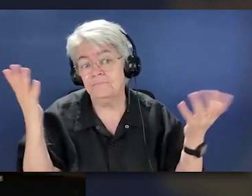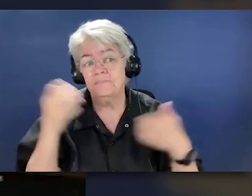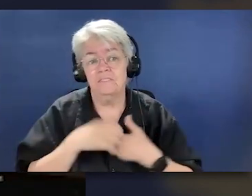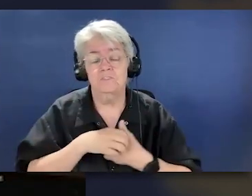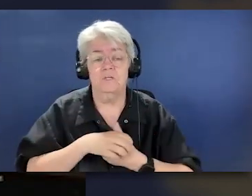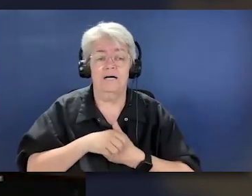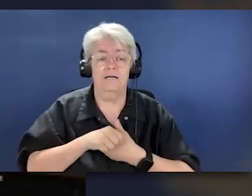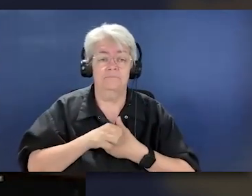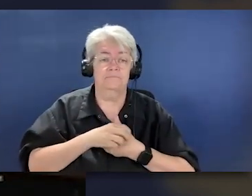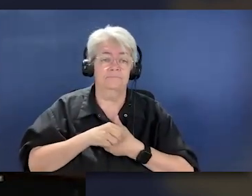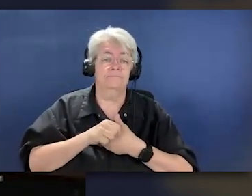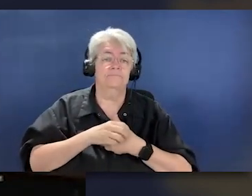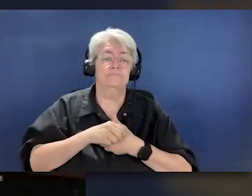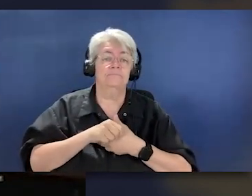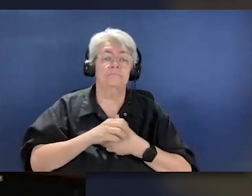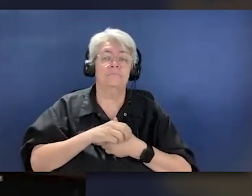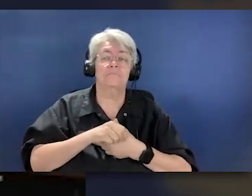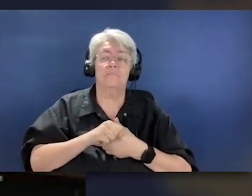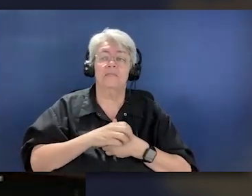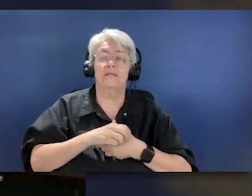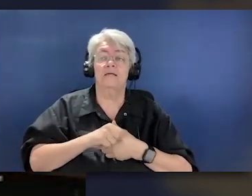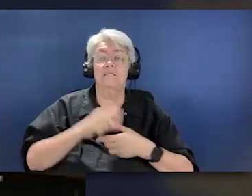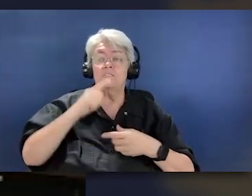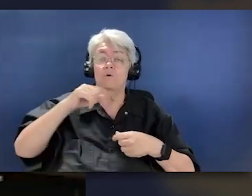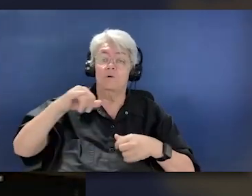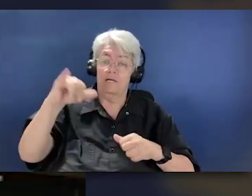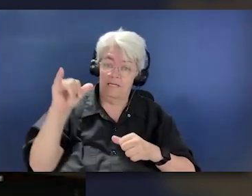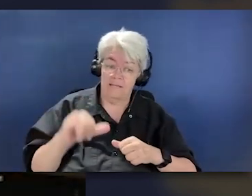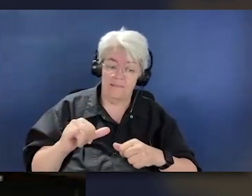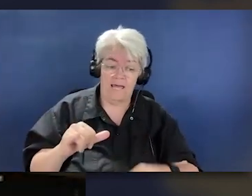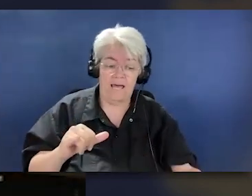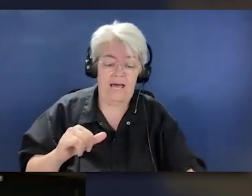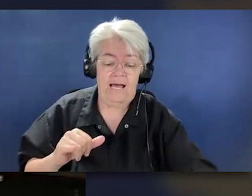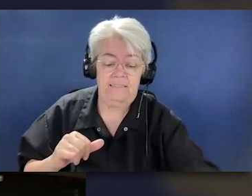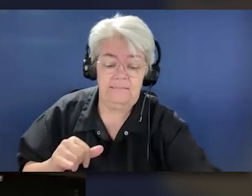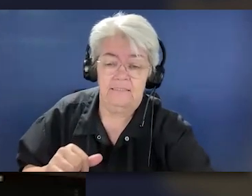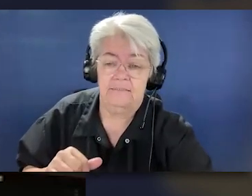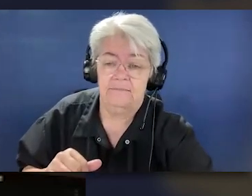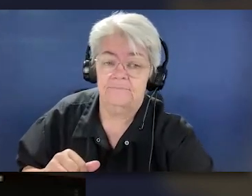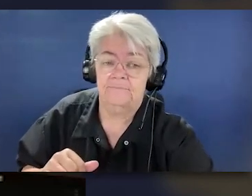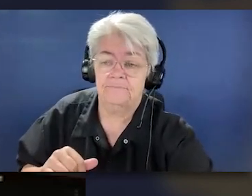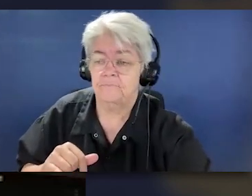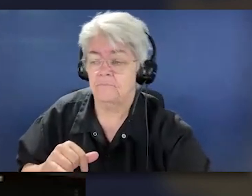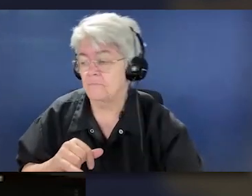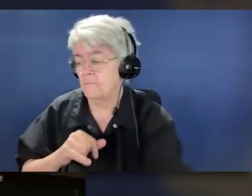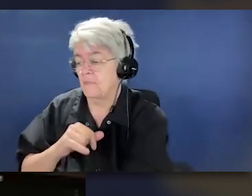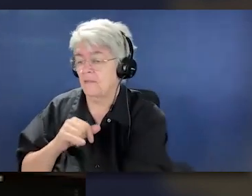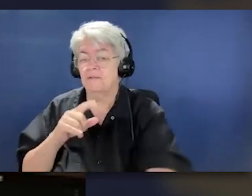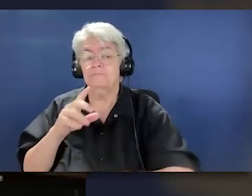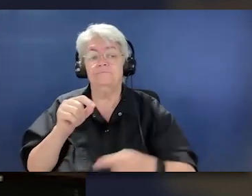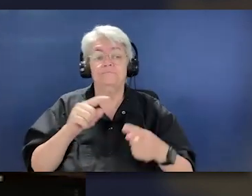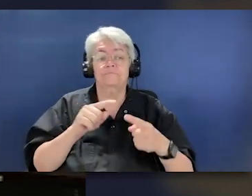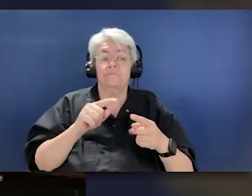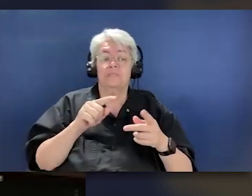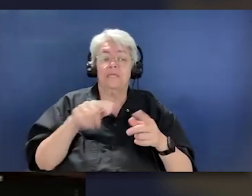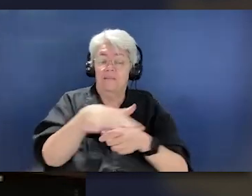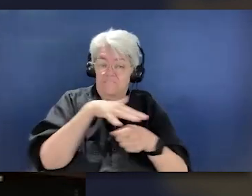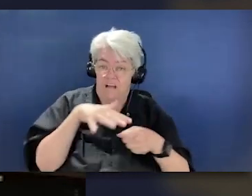Into that environment that has been closed and created a generation that is accustomed to being